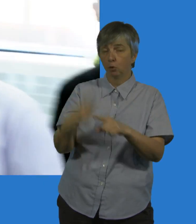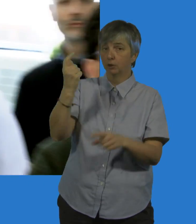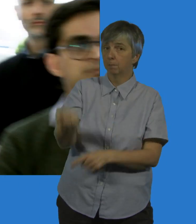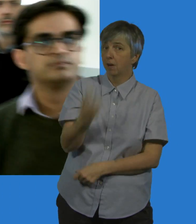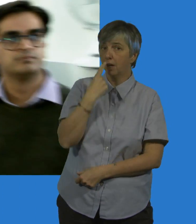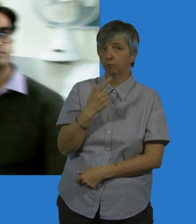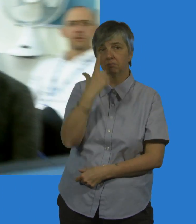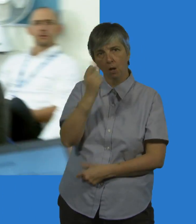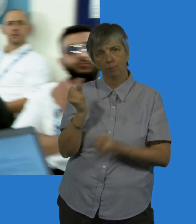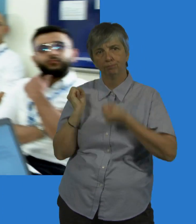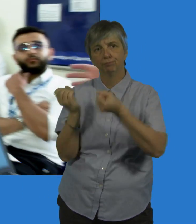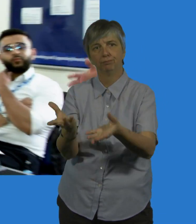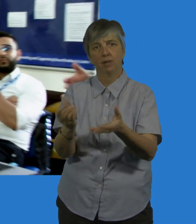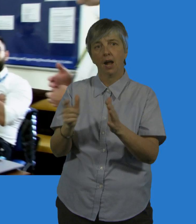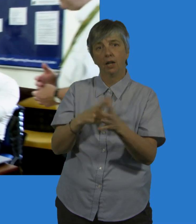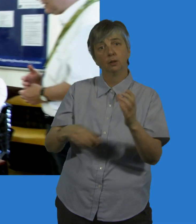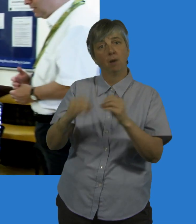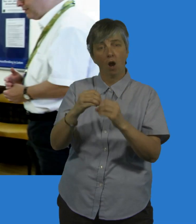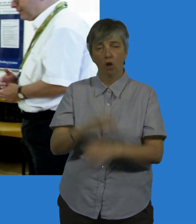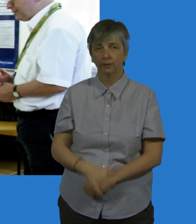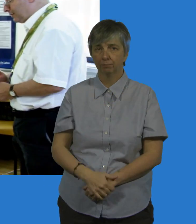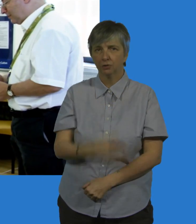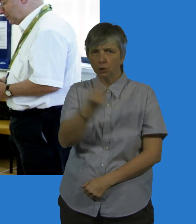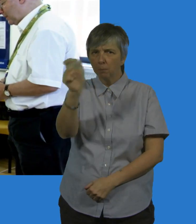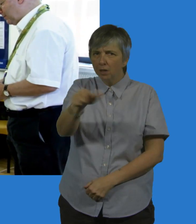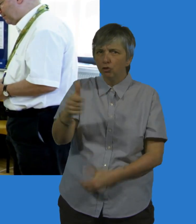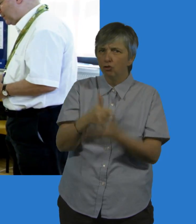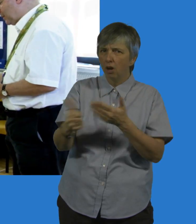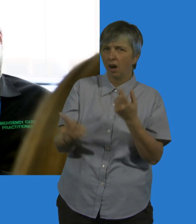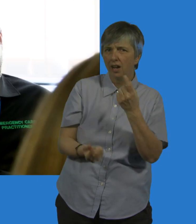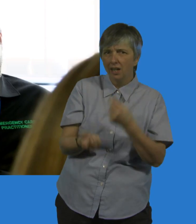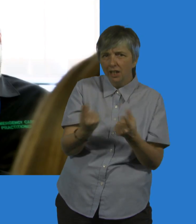to treat common things that happen commonly. Often patients come in with multiple issues